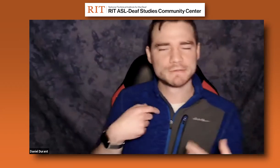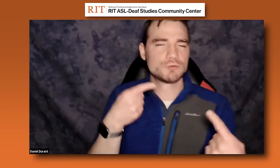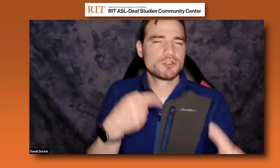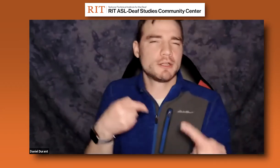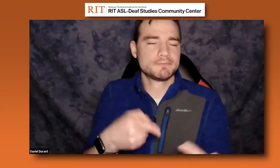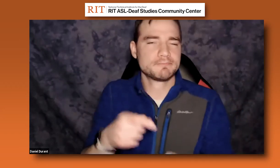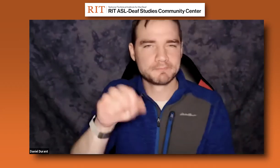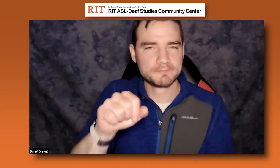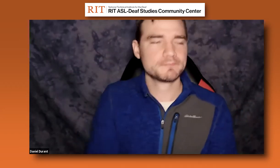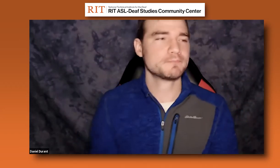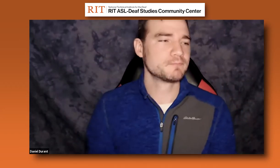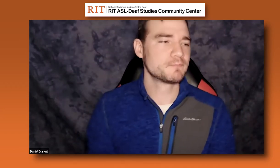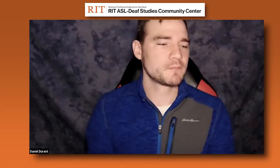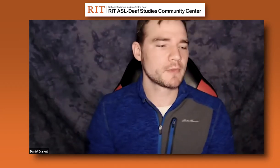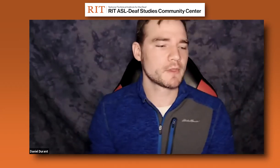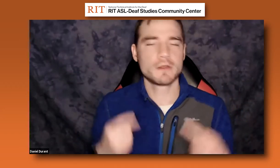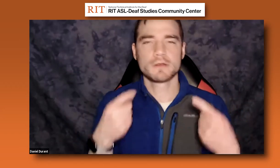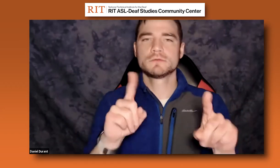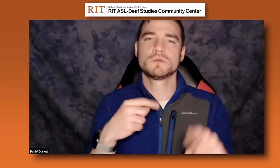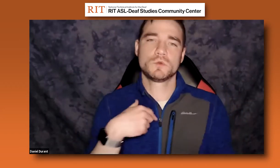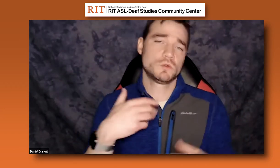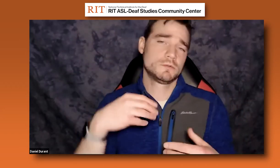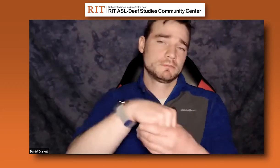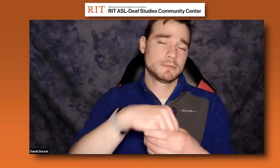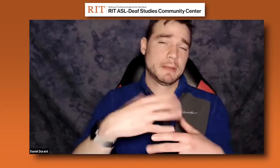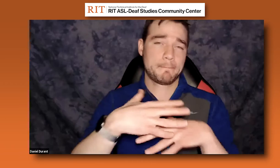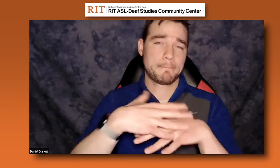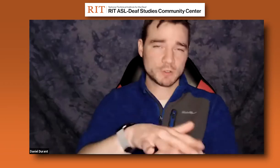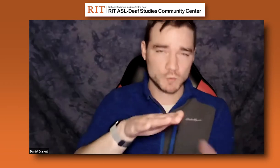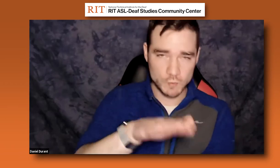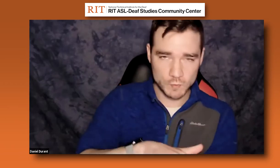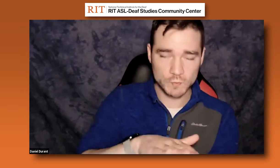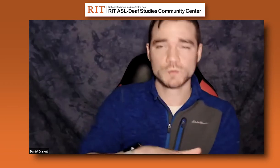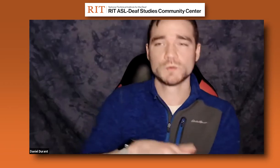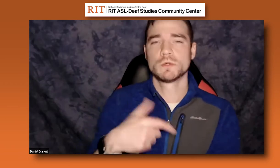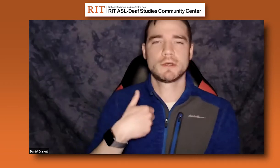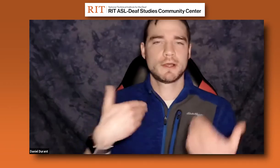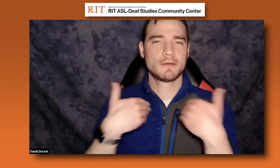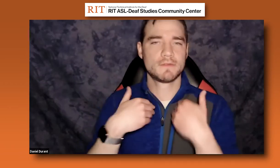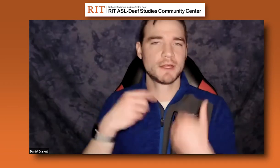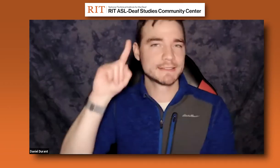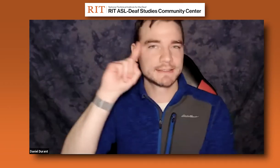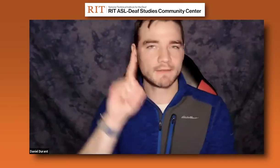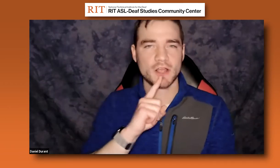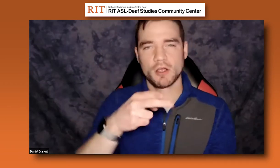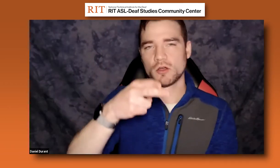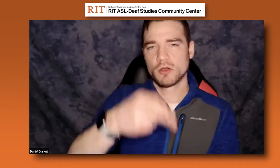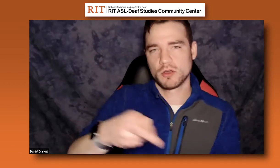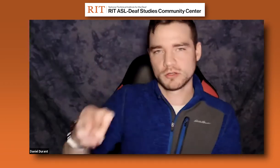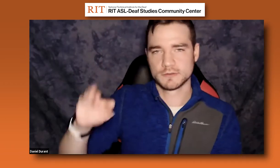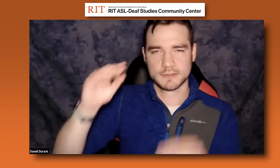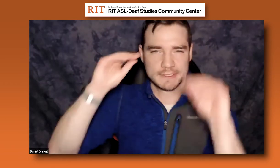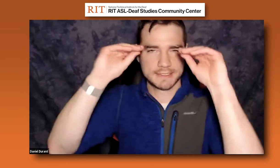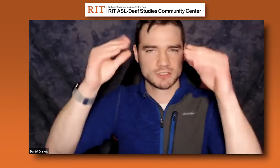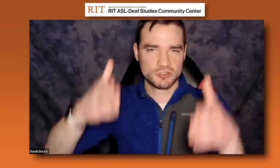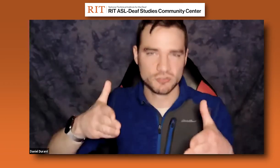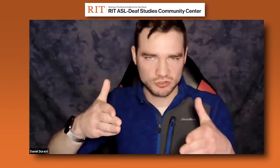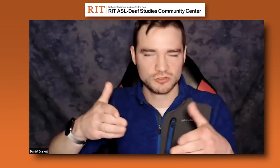It was just different, and it was a--it was a struggle. In the mainstream school, I also had